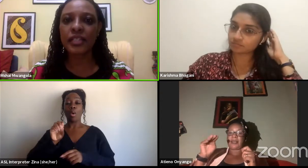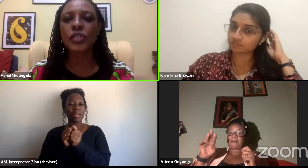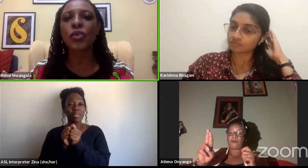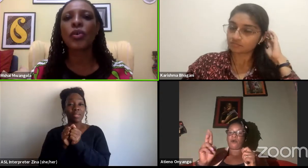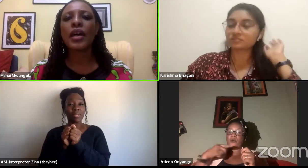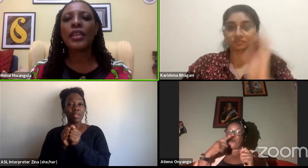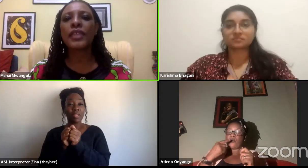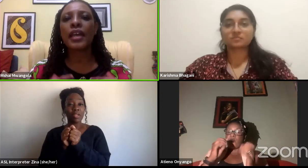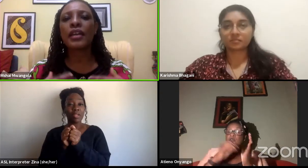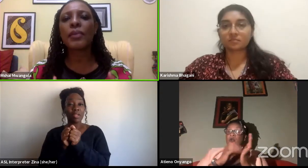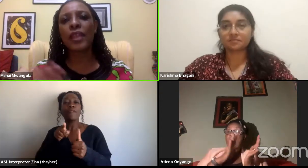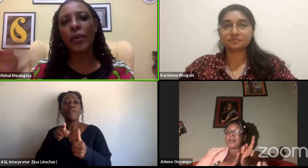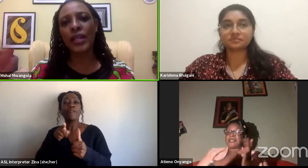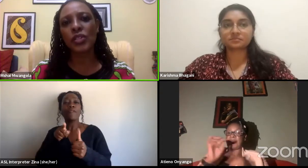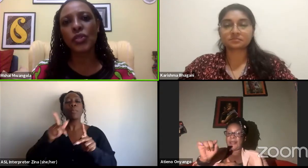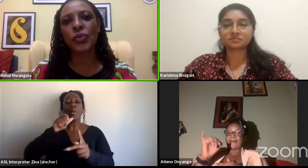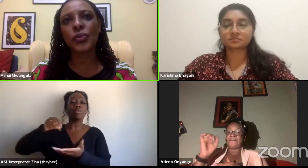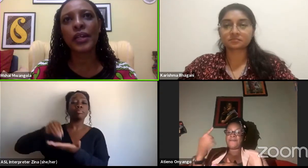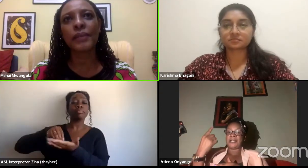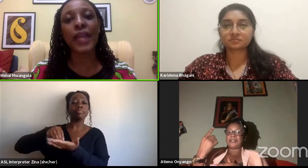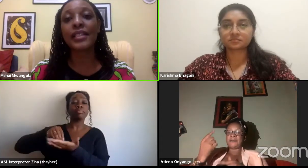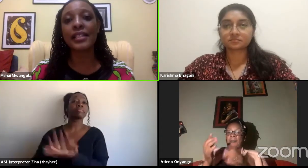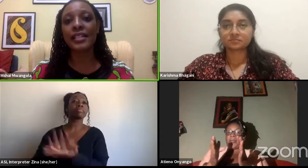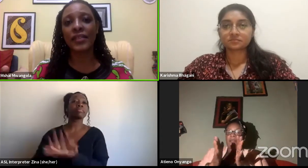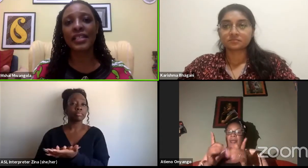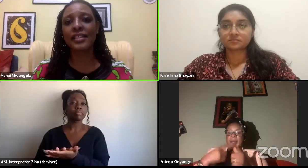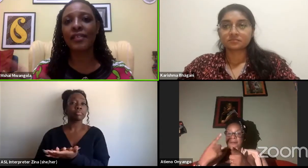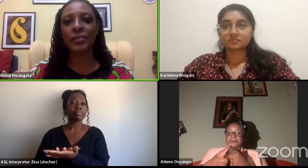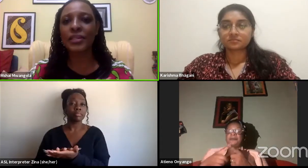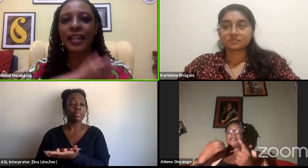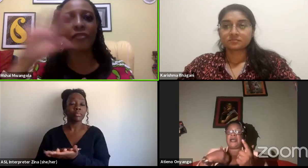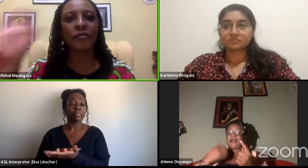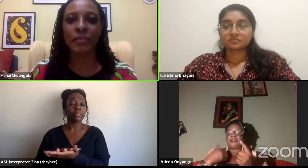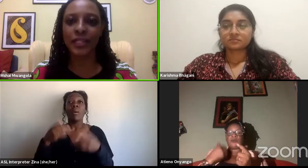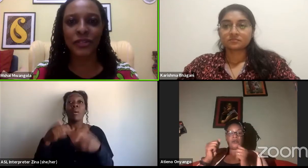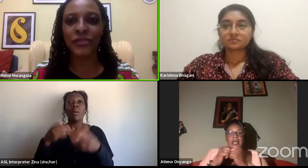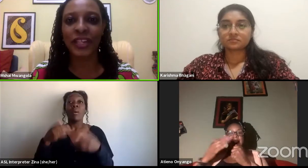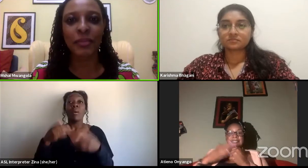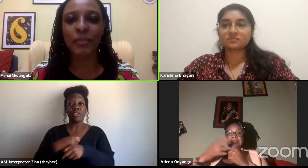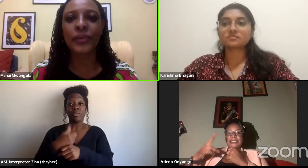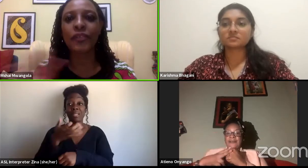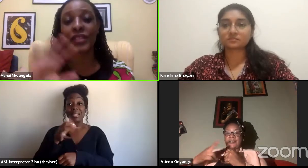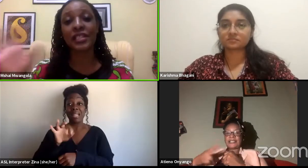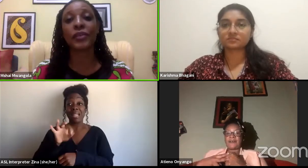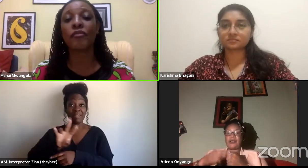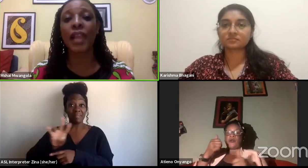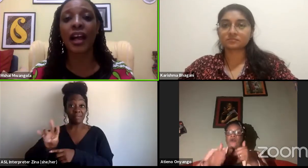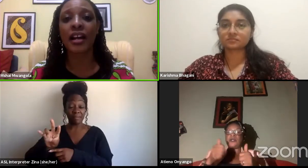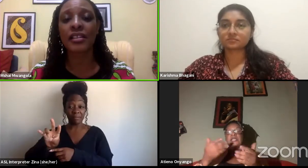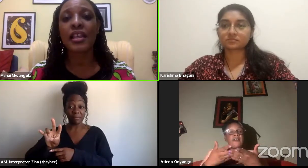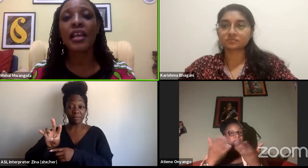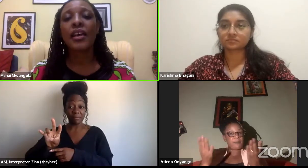So when they went to the 1977, which everybody should read up about, the Festival of Black Arts,